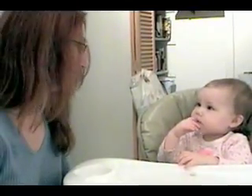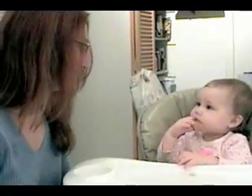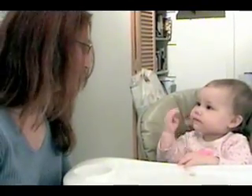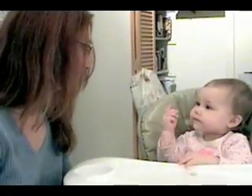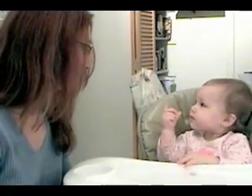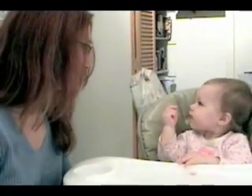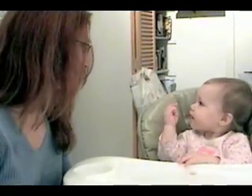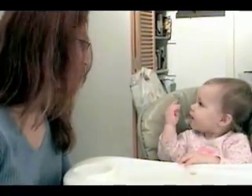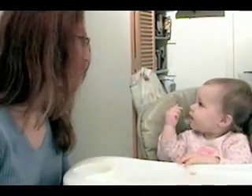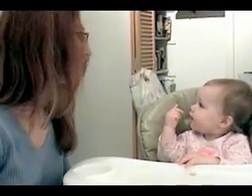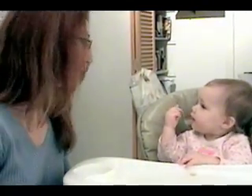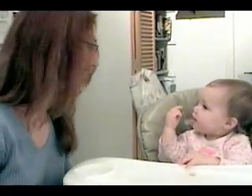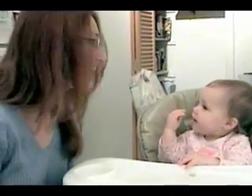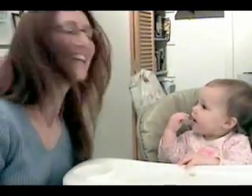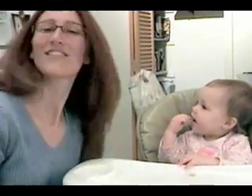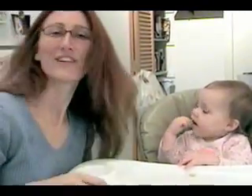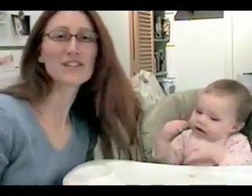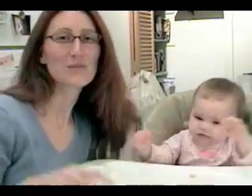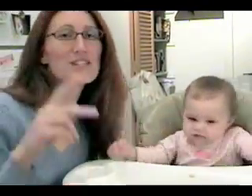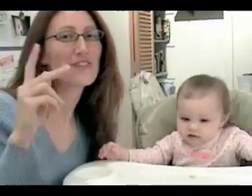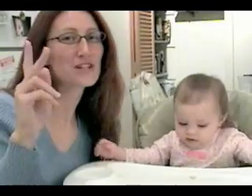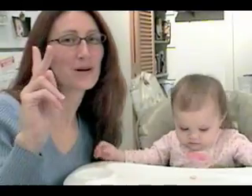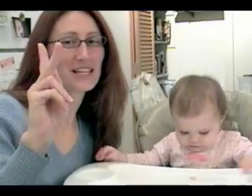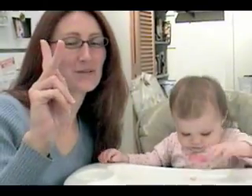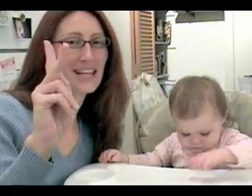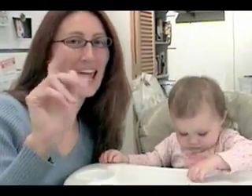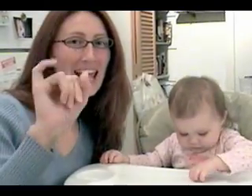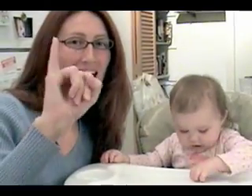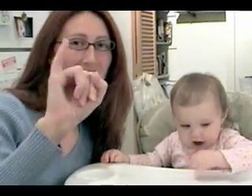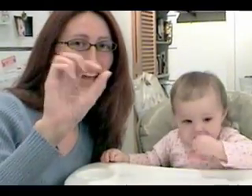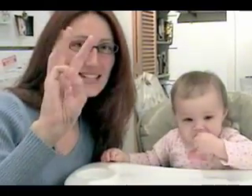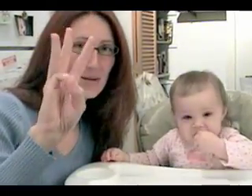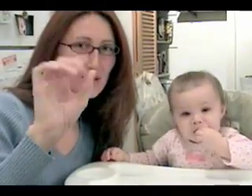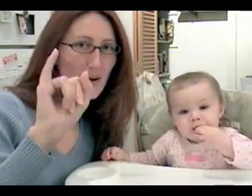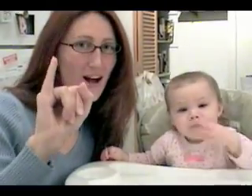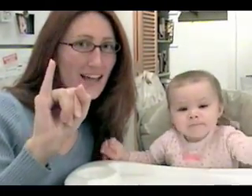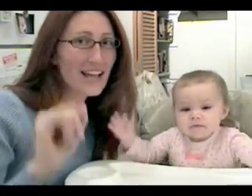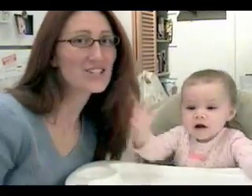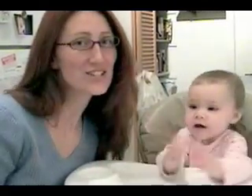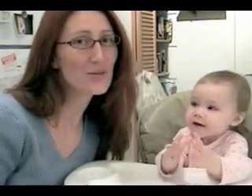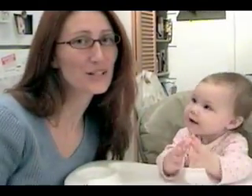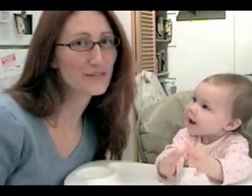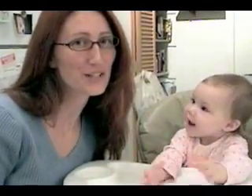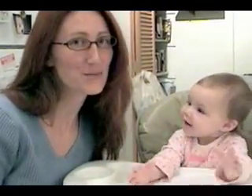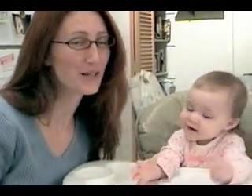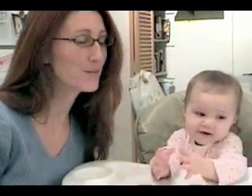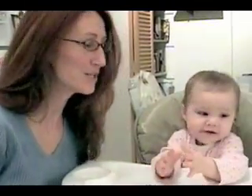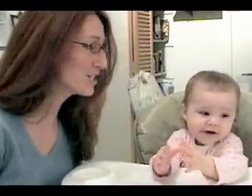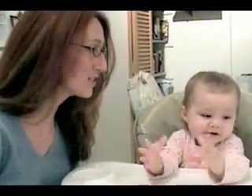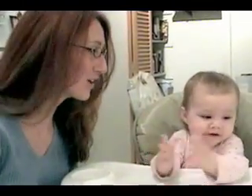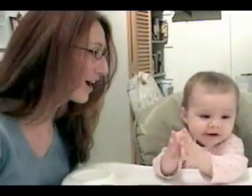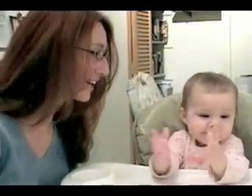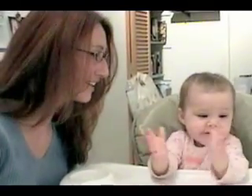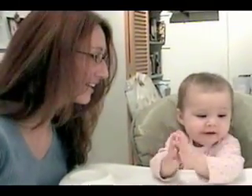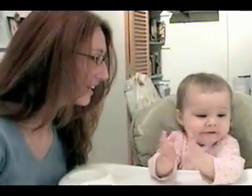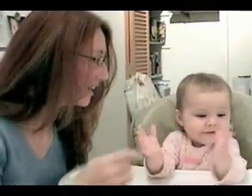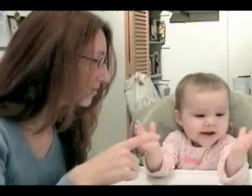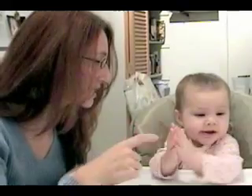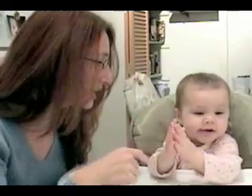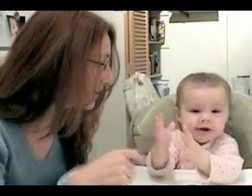And how about kiwi? That's right, we finger spell the kiwi, K I W I and she is not really finger spelling but she's trying.